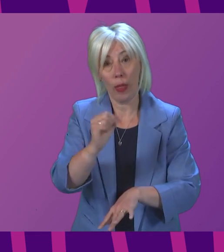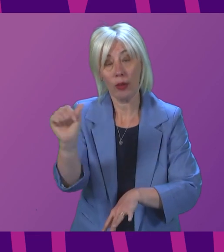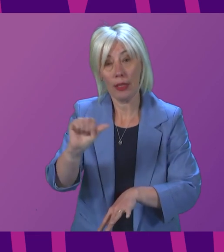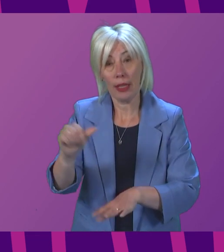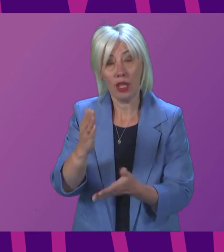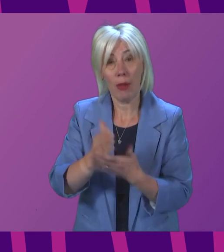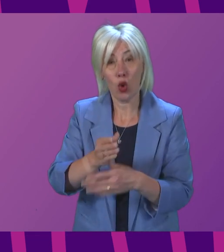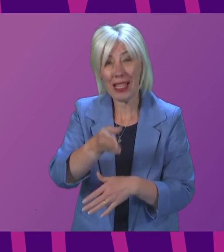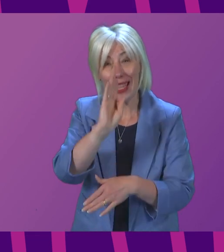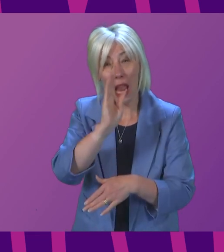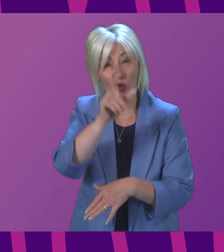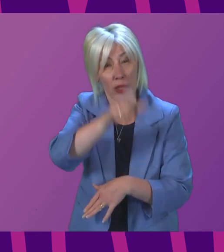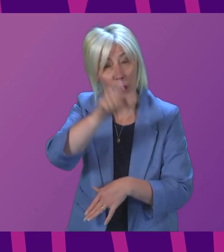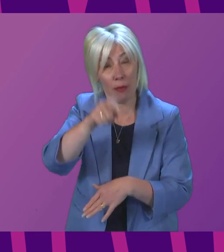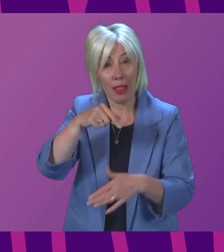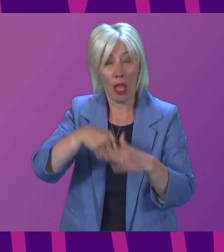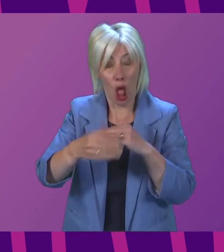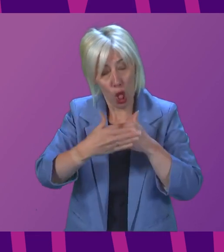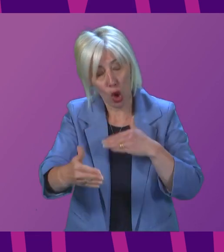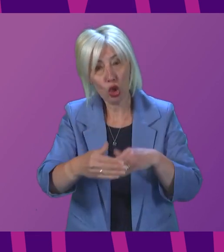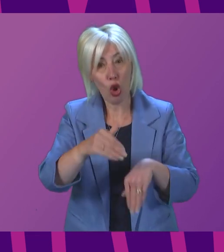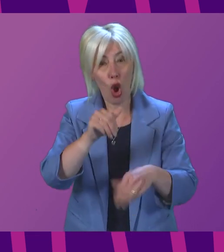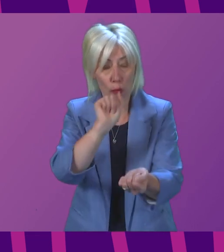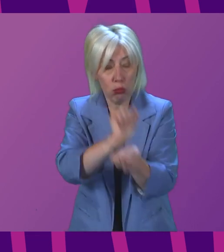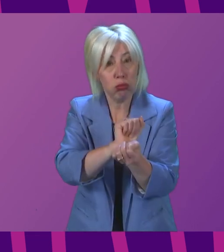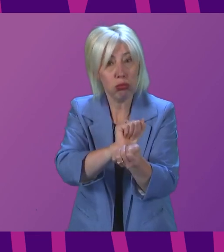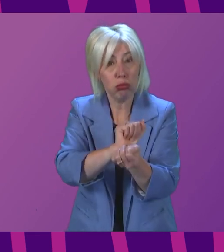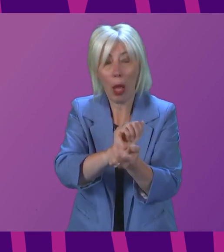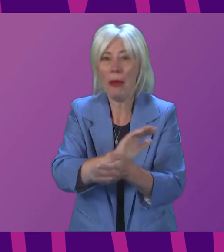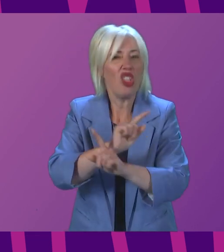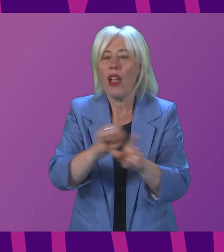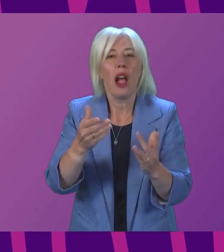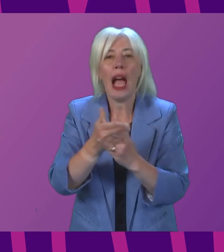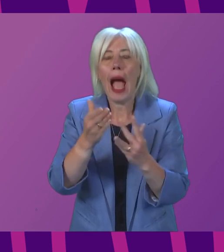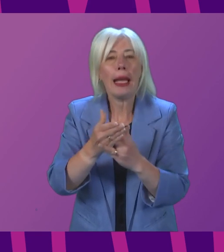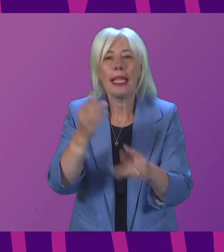prisoners who are serving long-term sentences no longer have access to automatic early release.